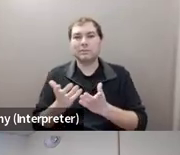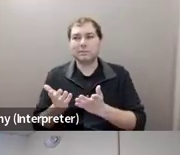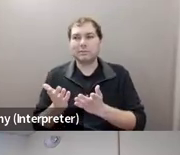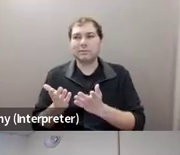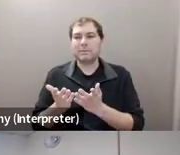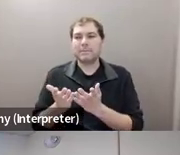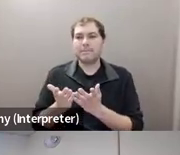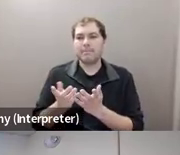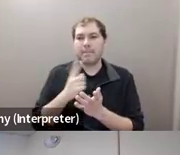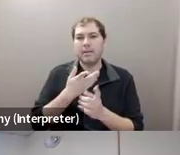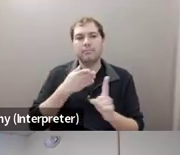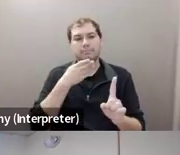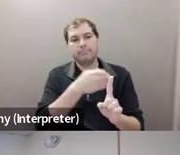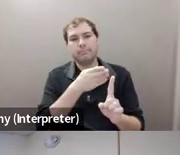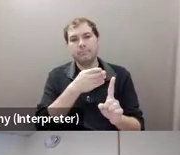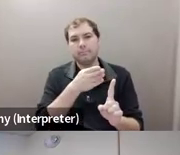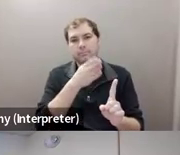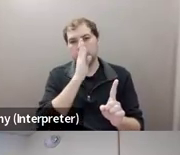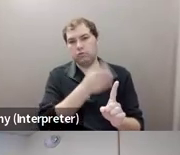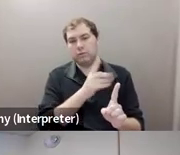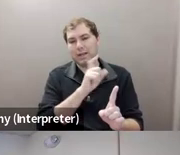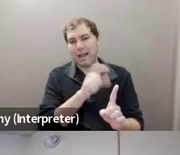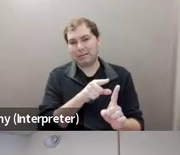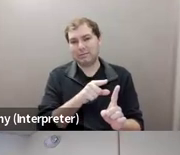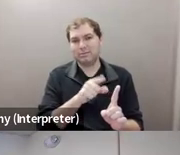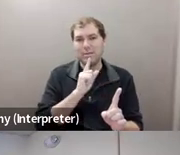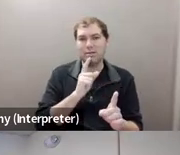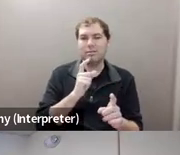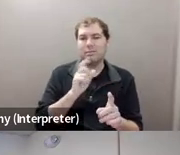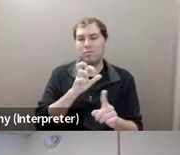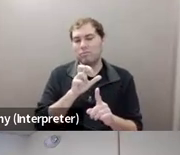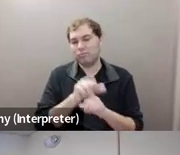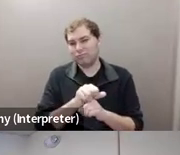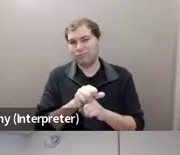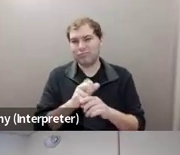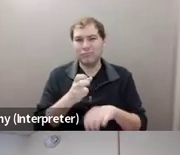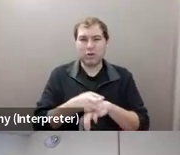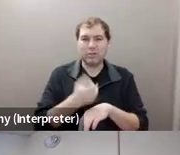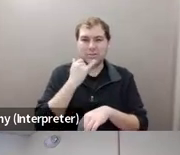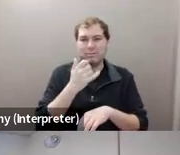Andrea Champlin: direct asks can be tricky. Right? If you're asking like a specific thing, you can also